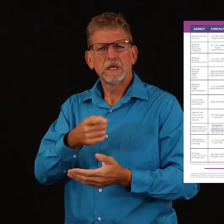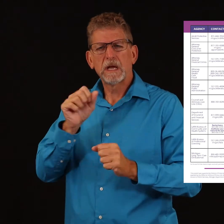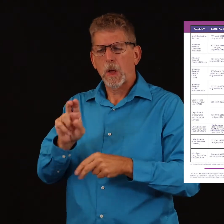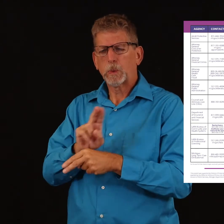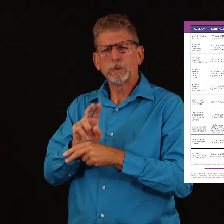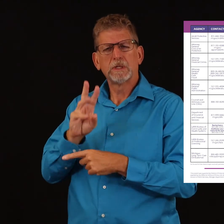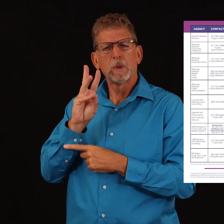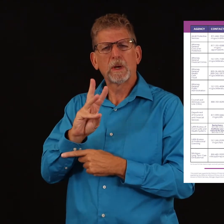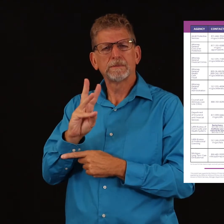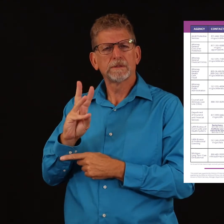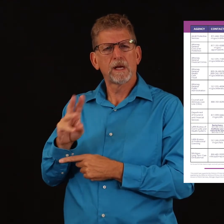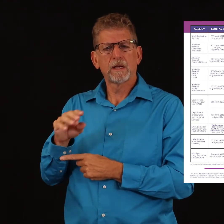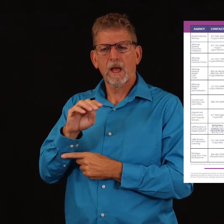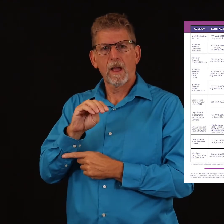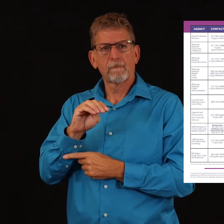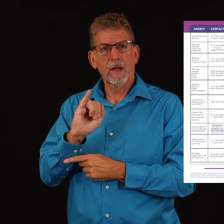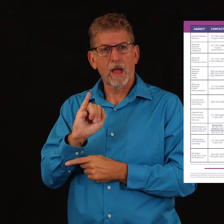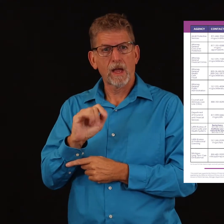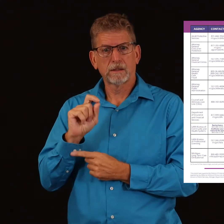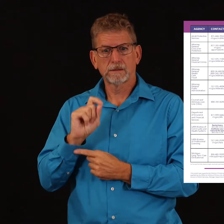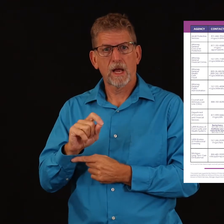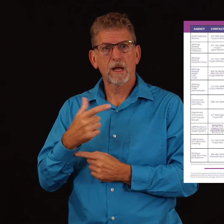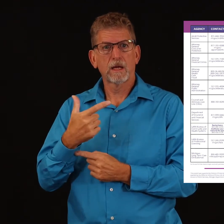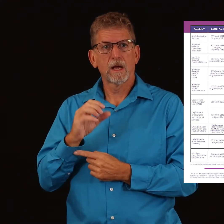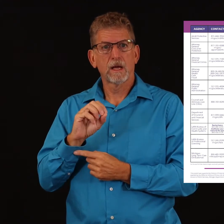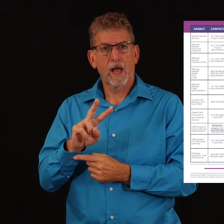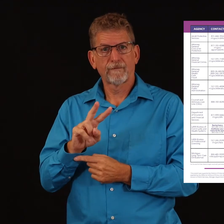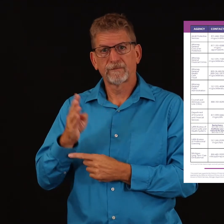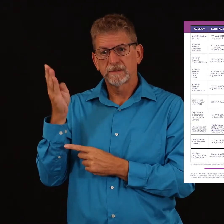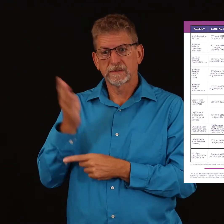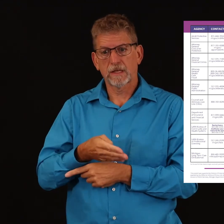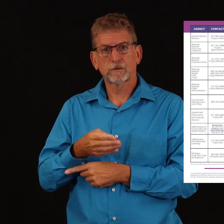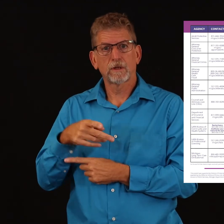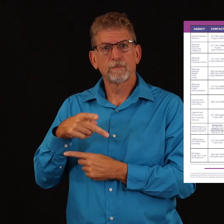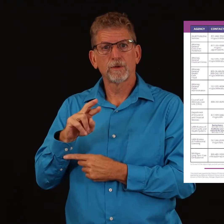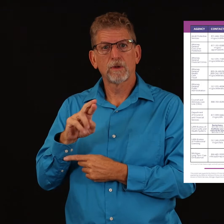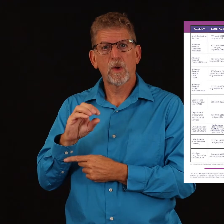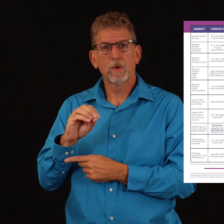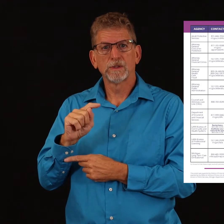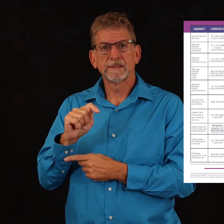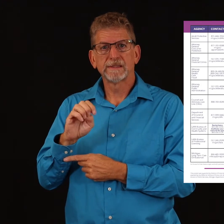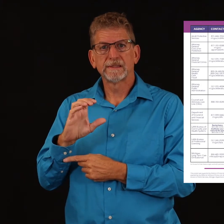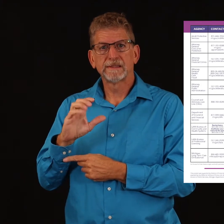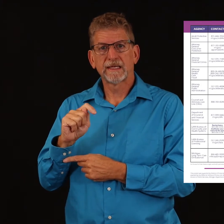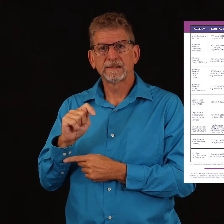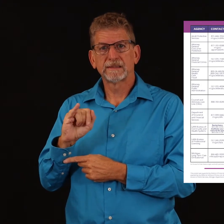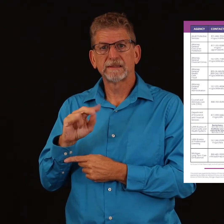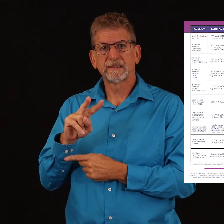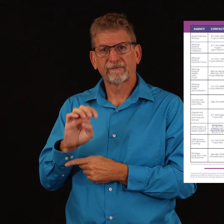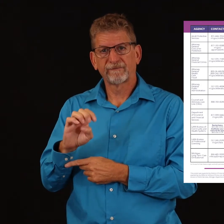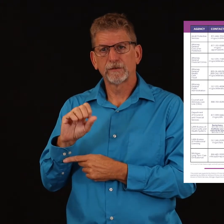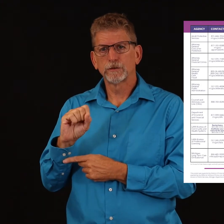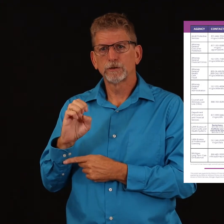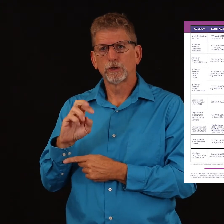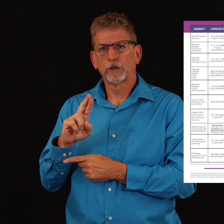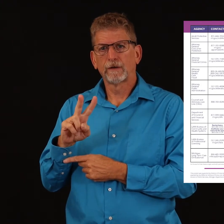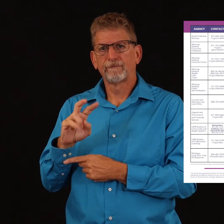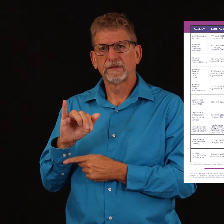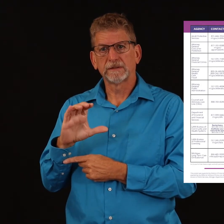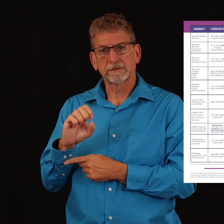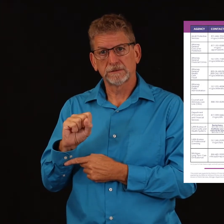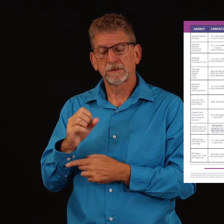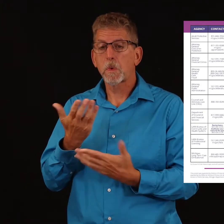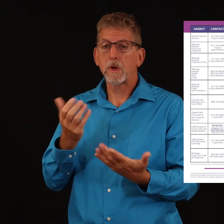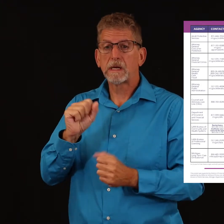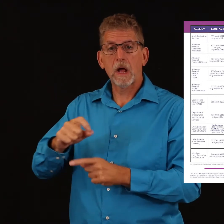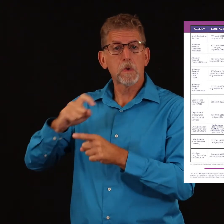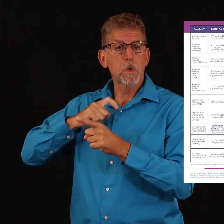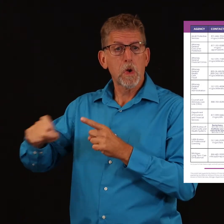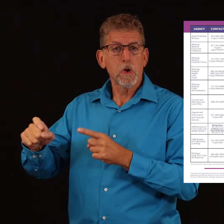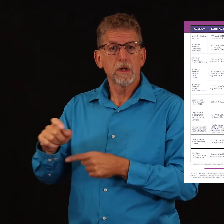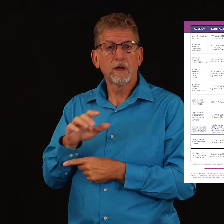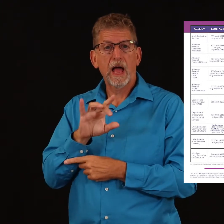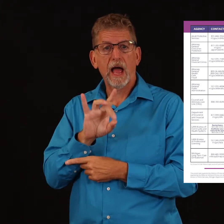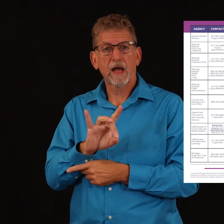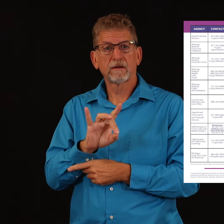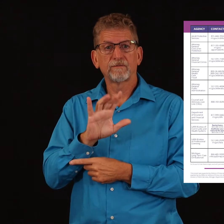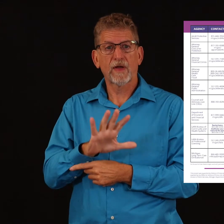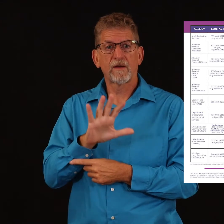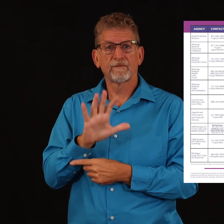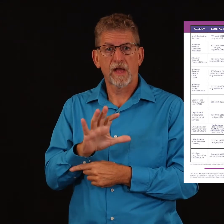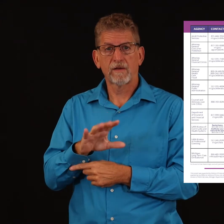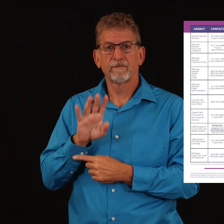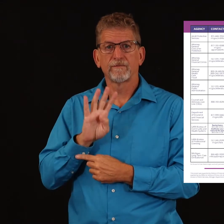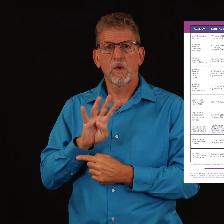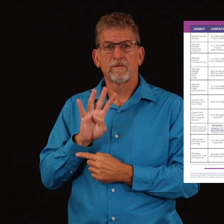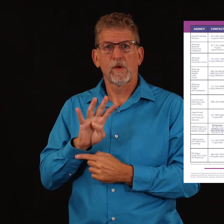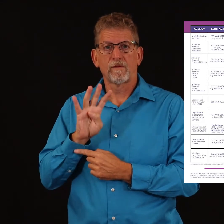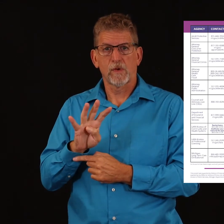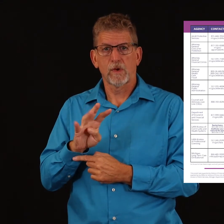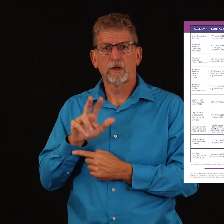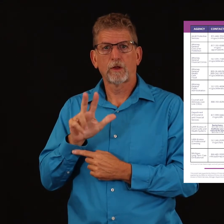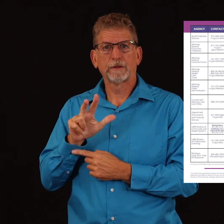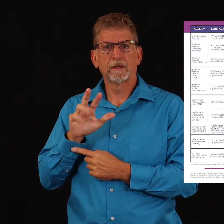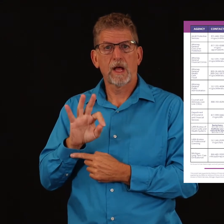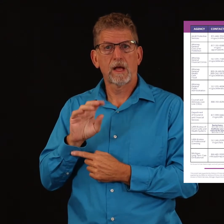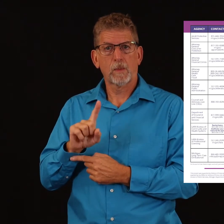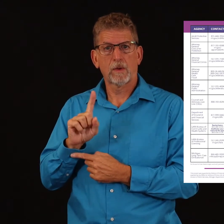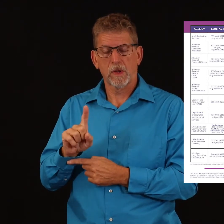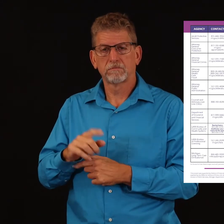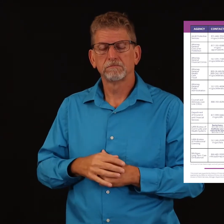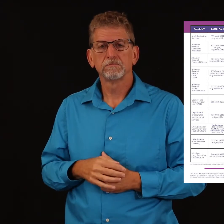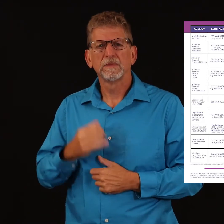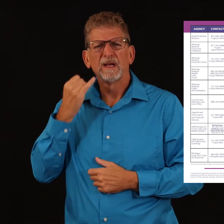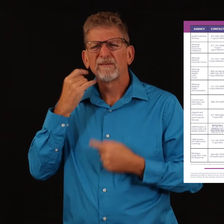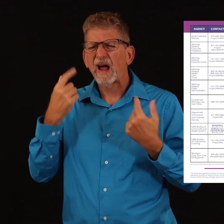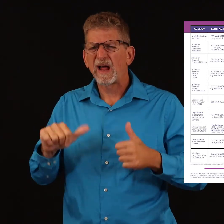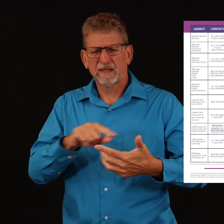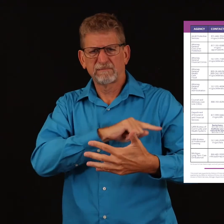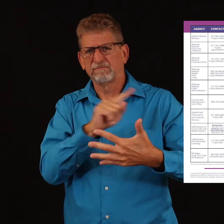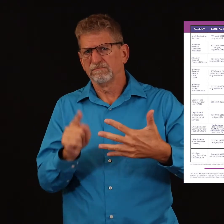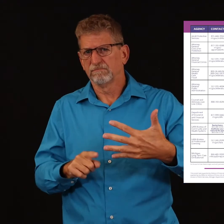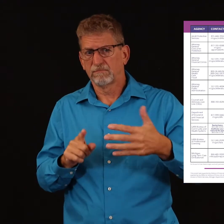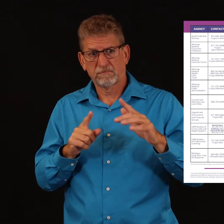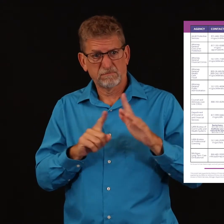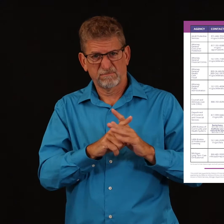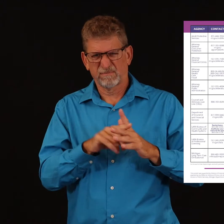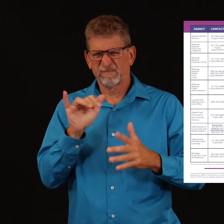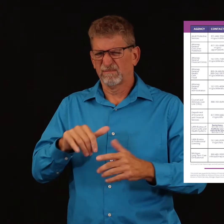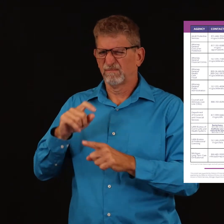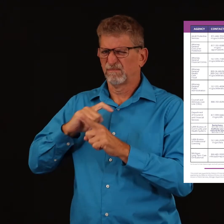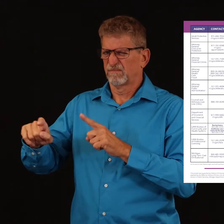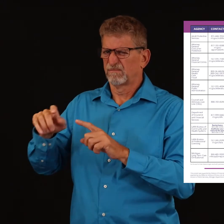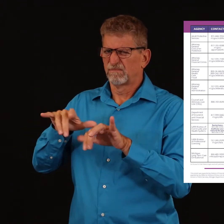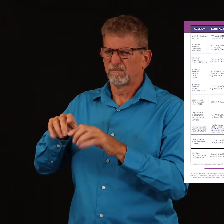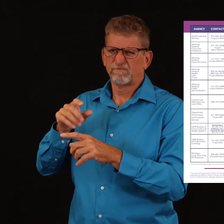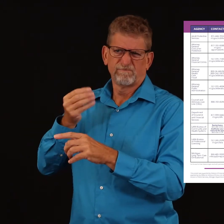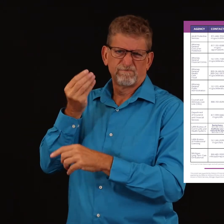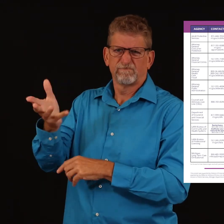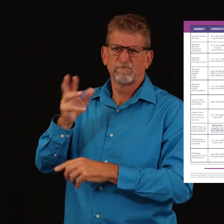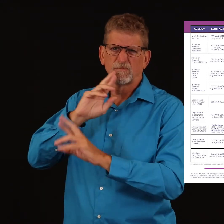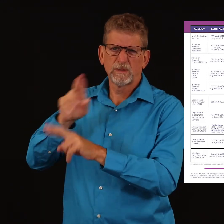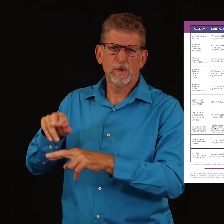Visit mi.gov/protectiveservices or call at 855-444-3911,